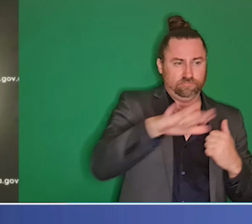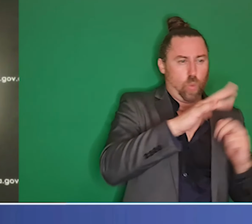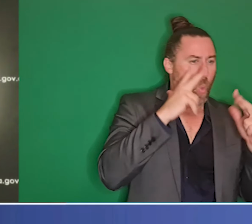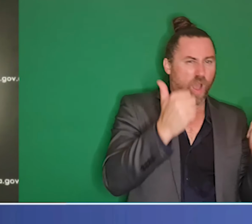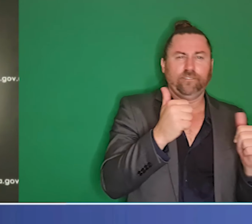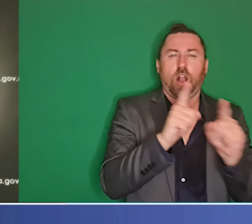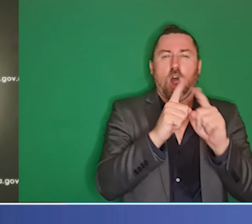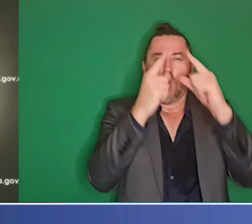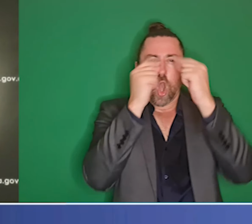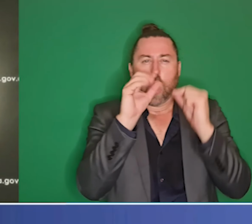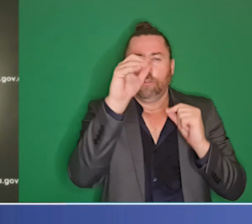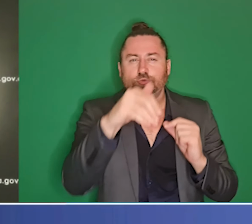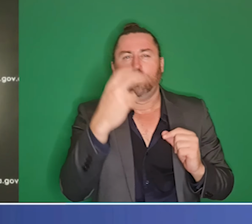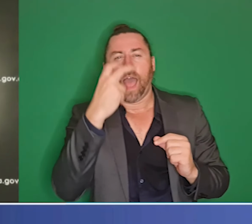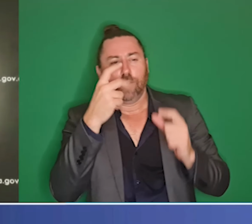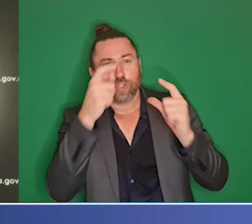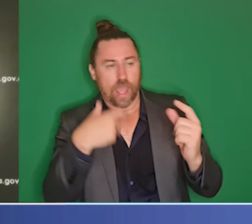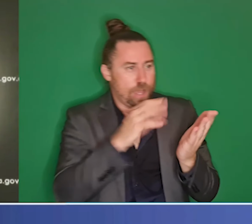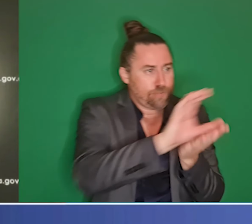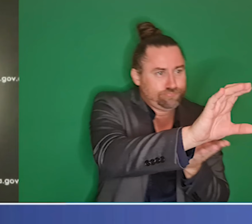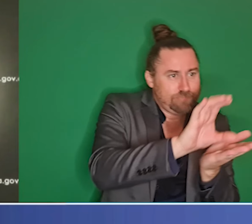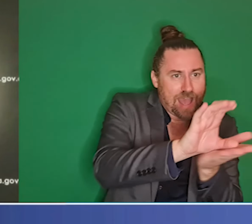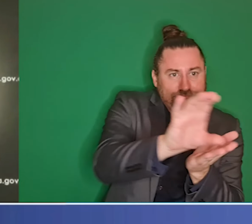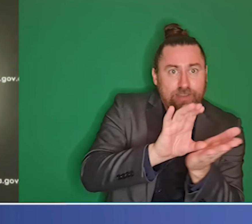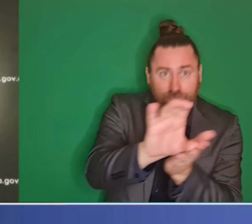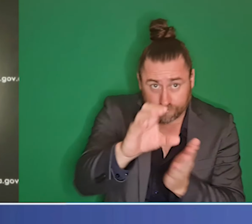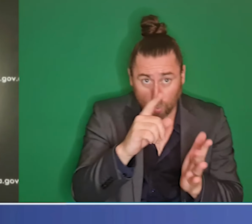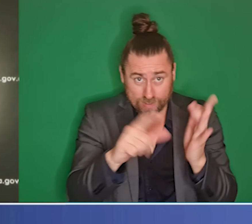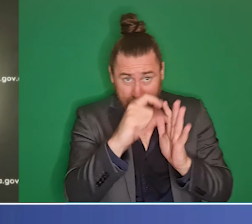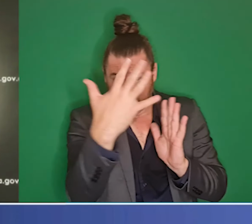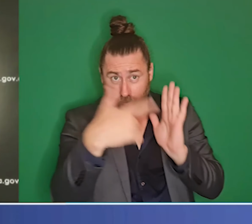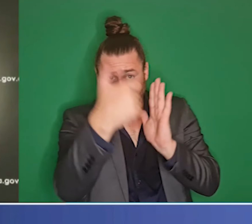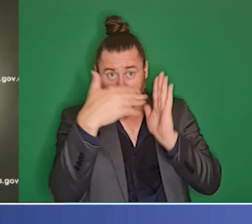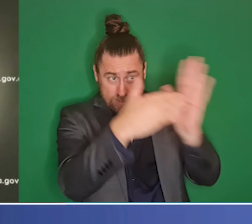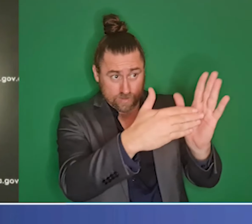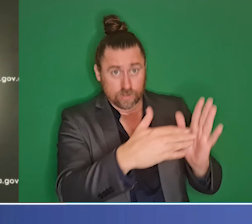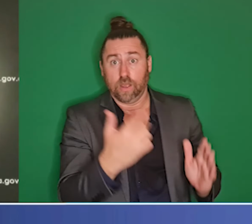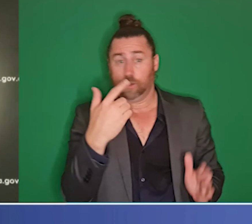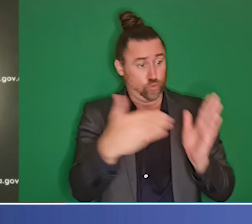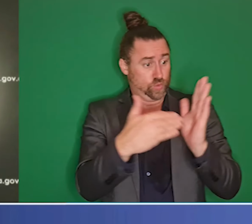The aged care sector, prior to now, another 100,000 today,